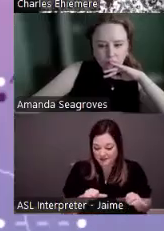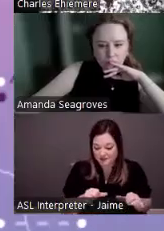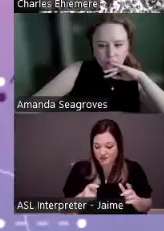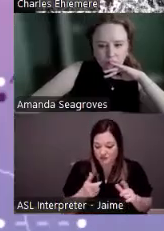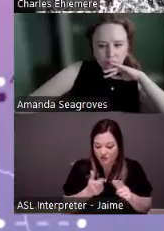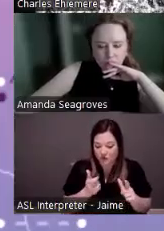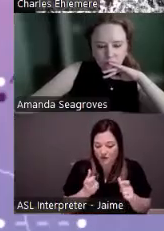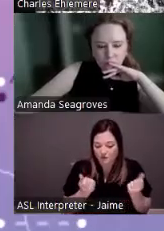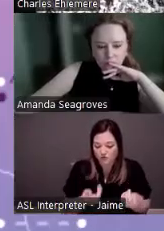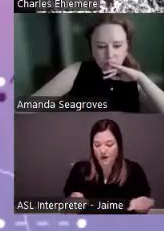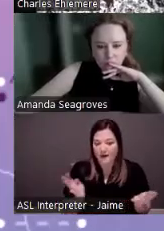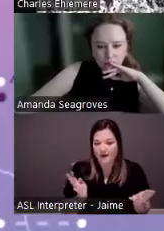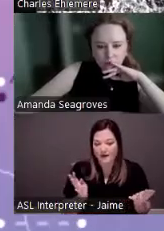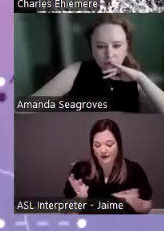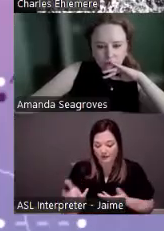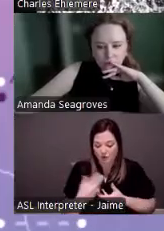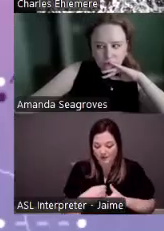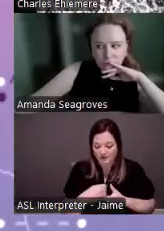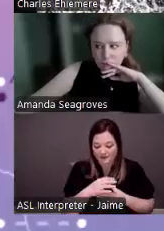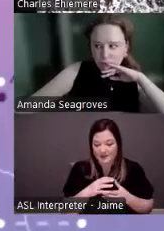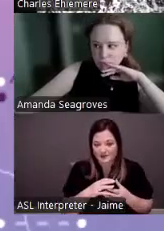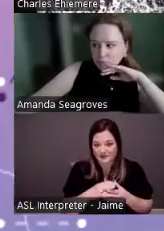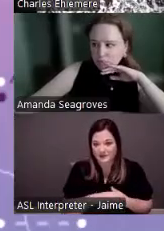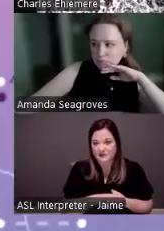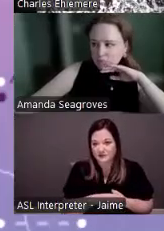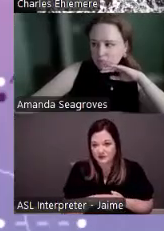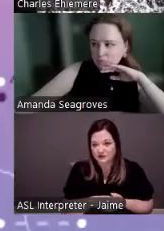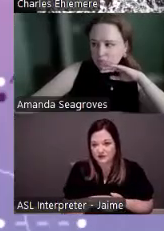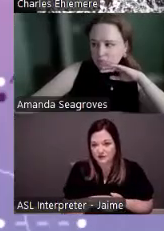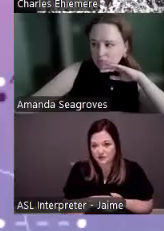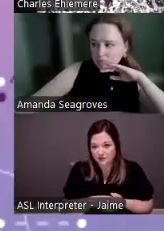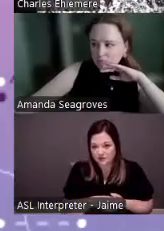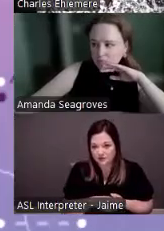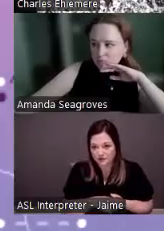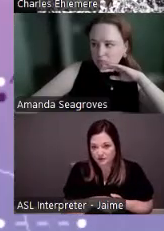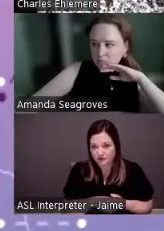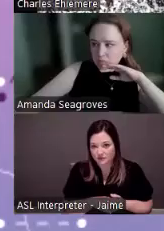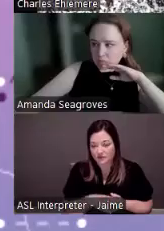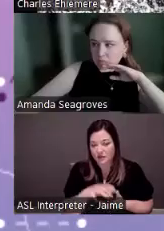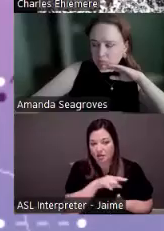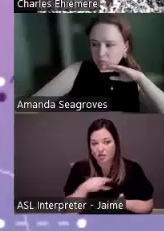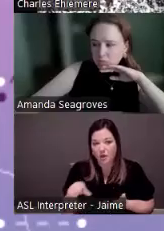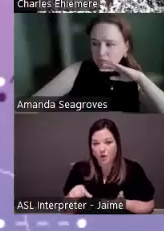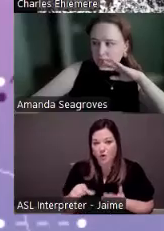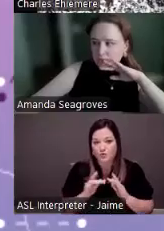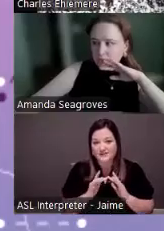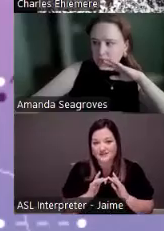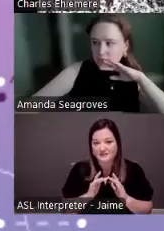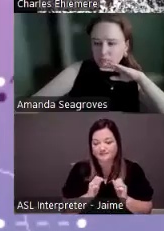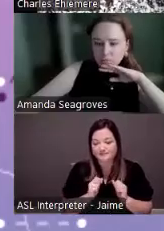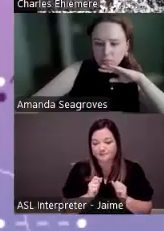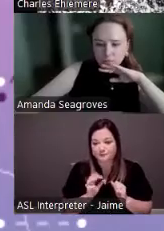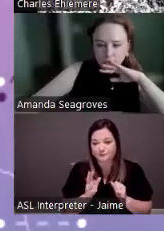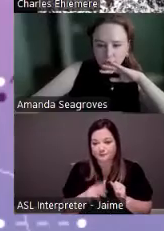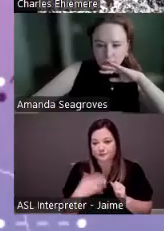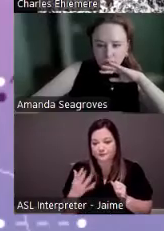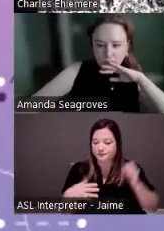what literature have said, and those digital solutions